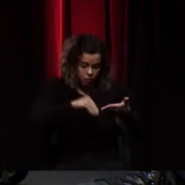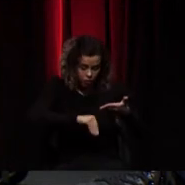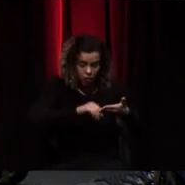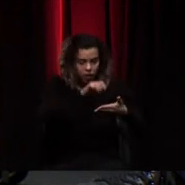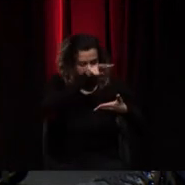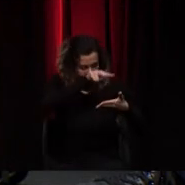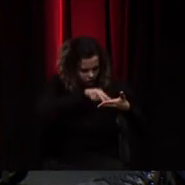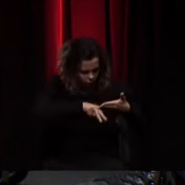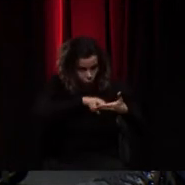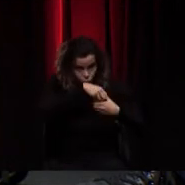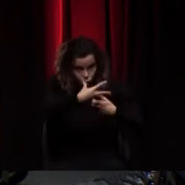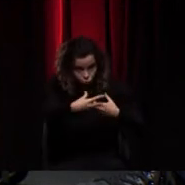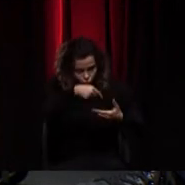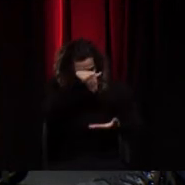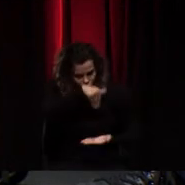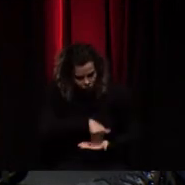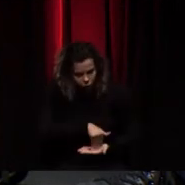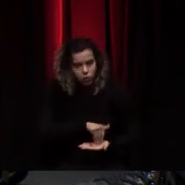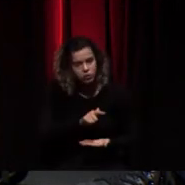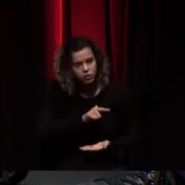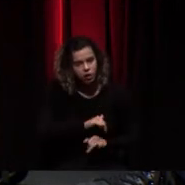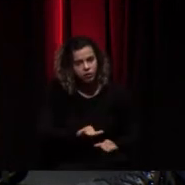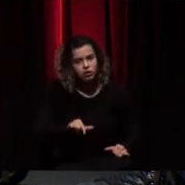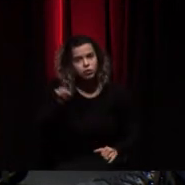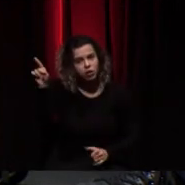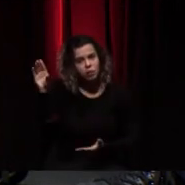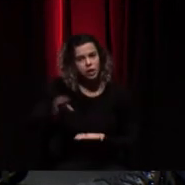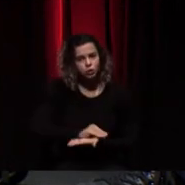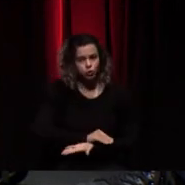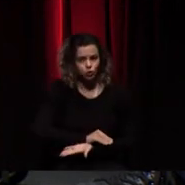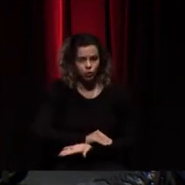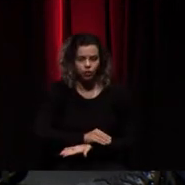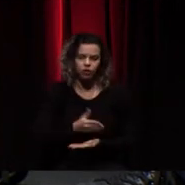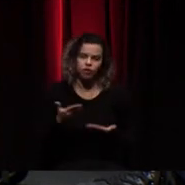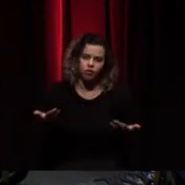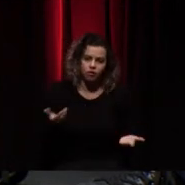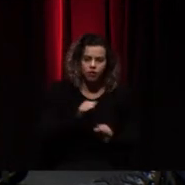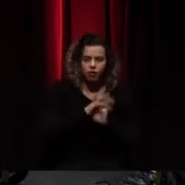as the society is linked over social networks.